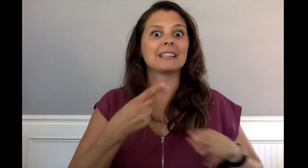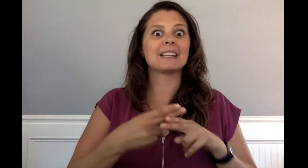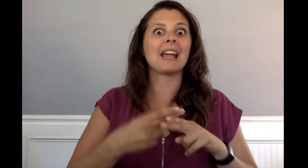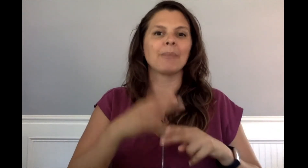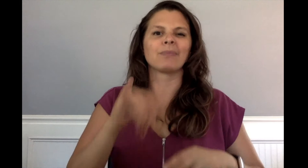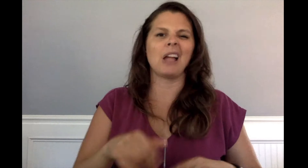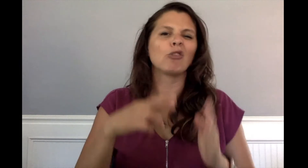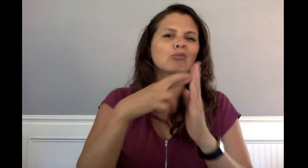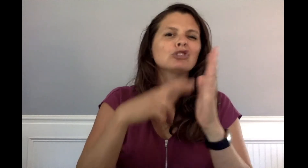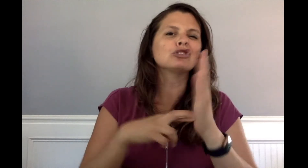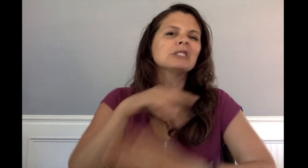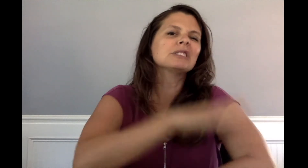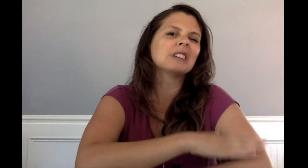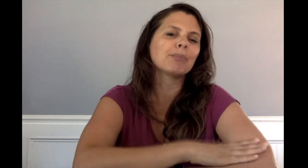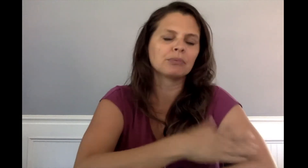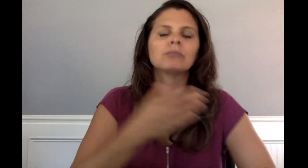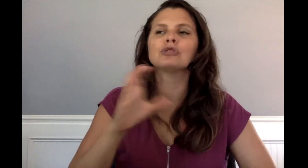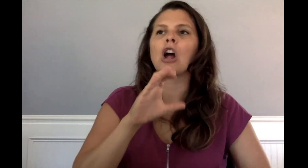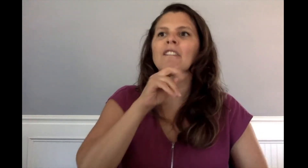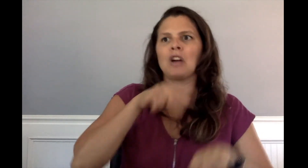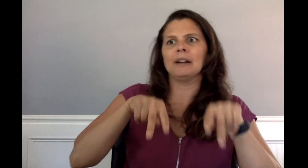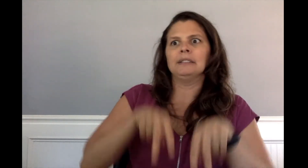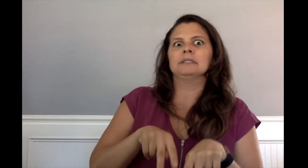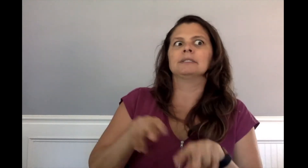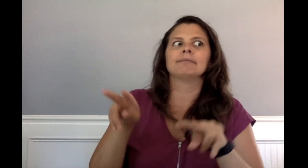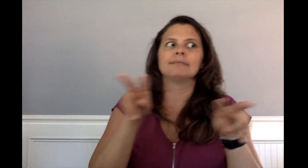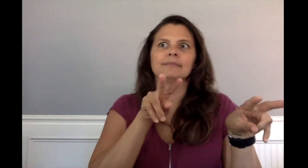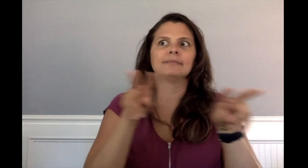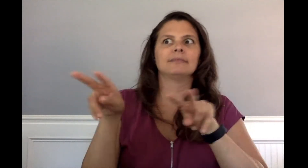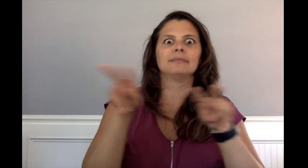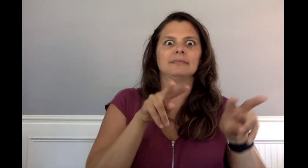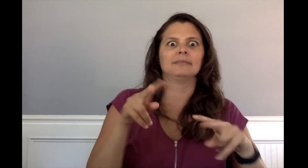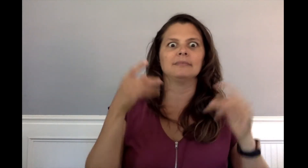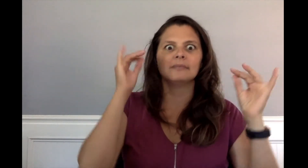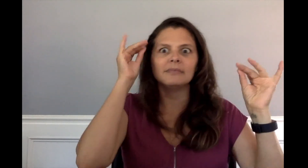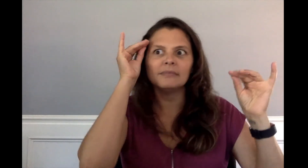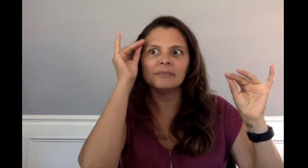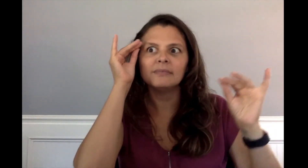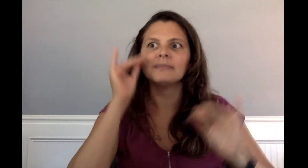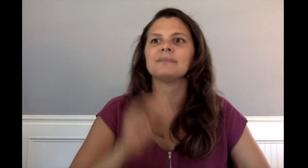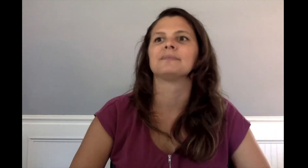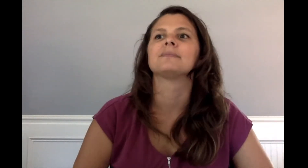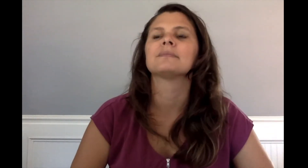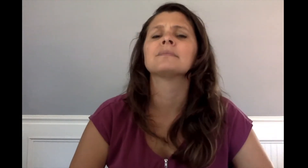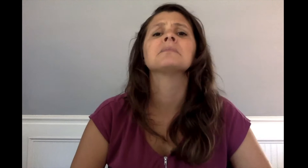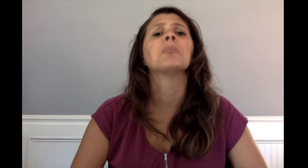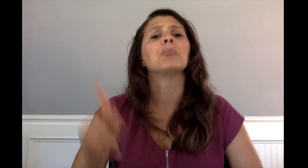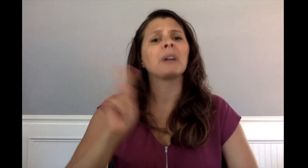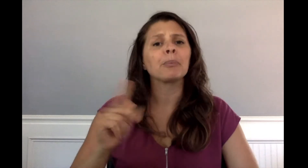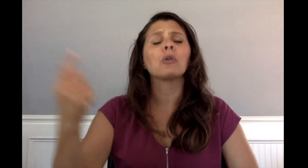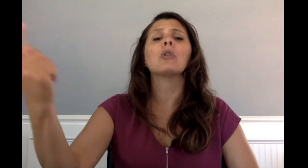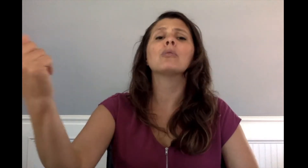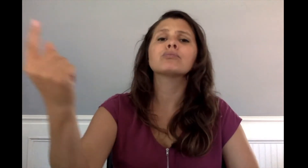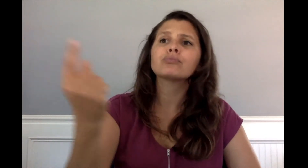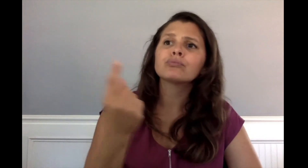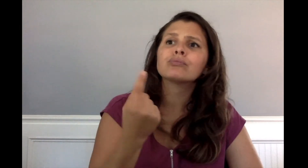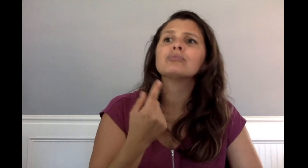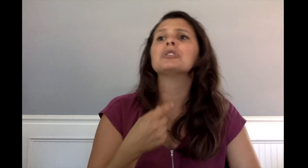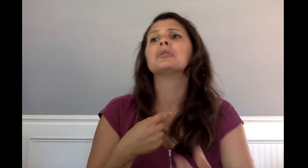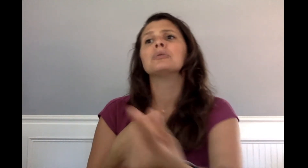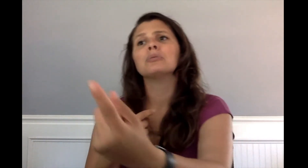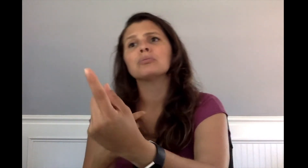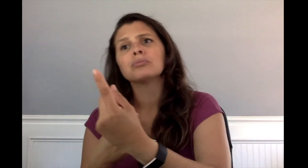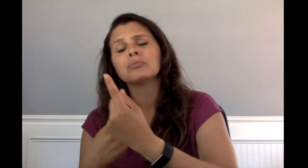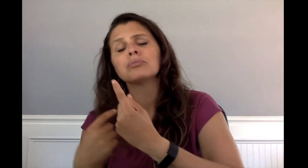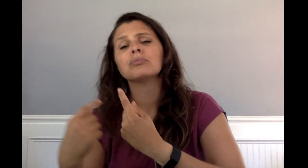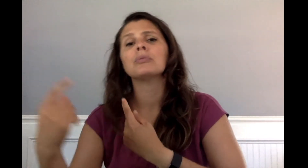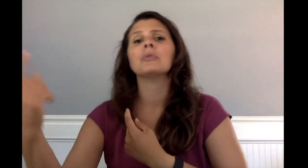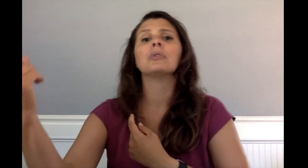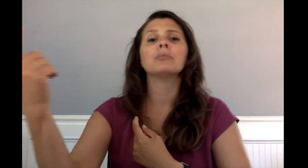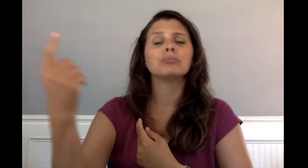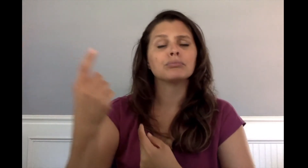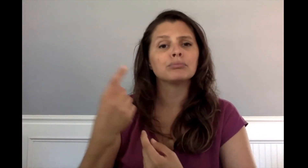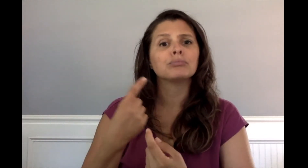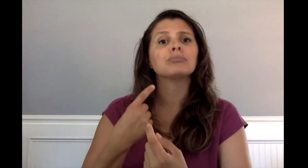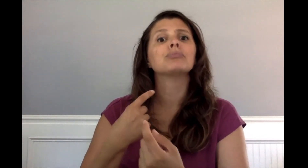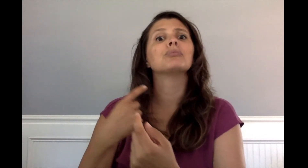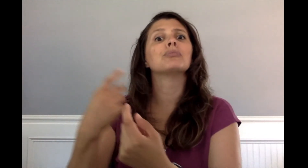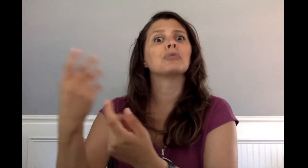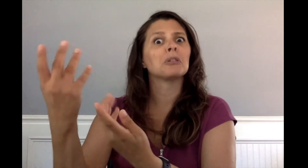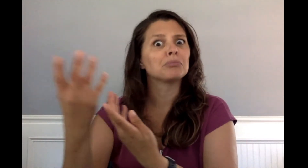at the name-tag table. People trickled into the castle.